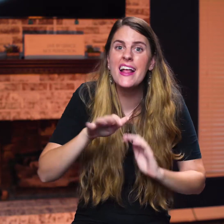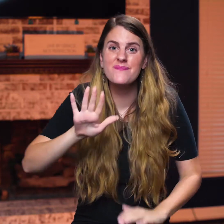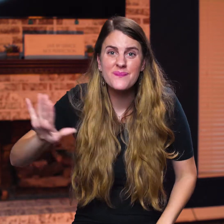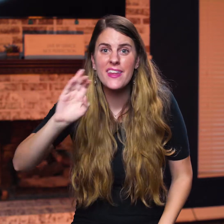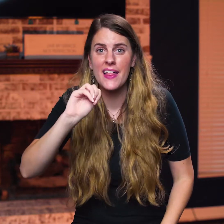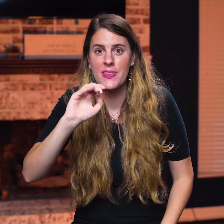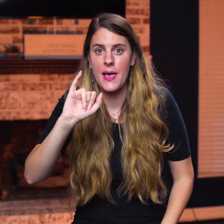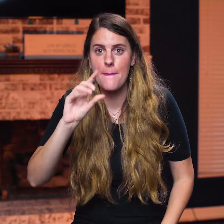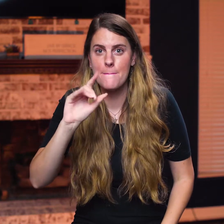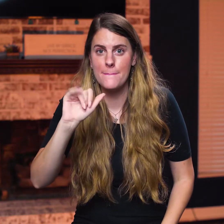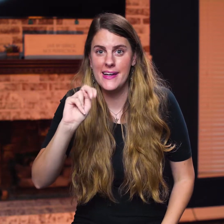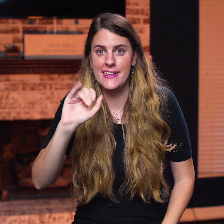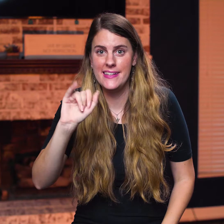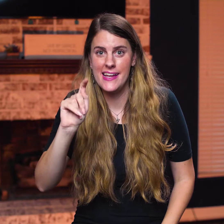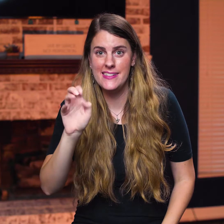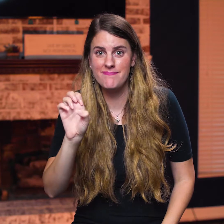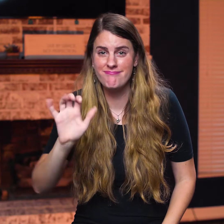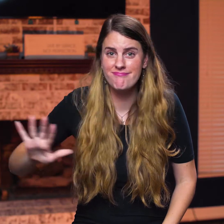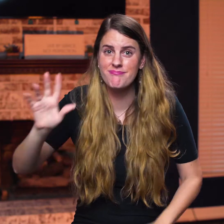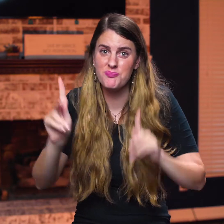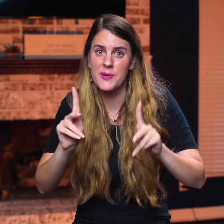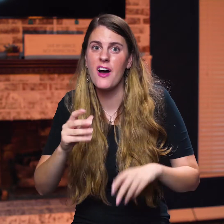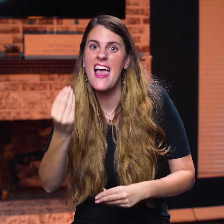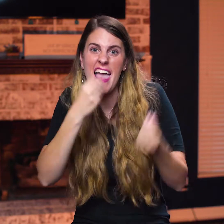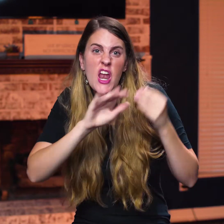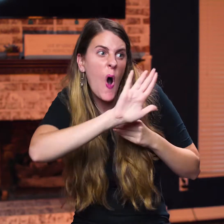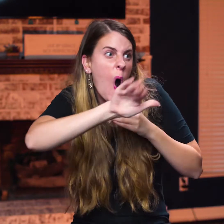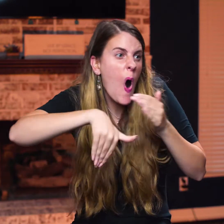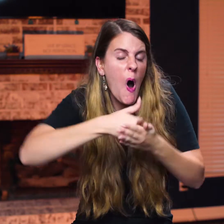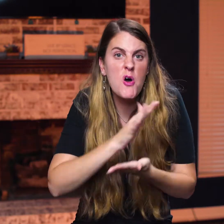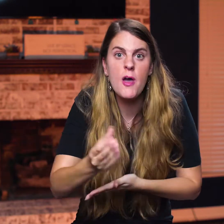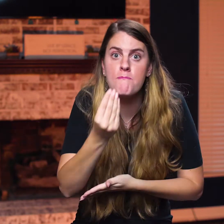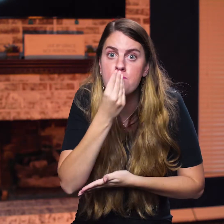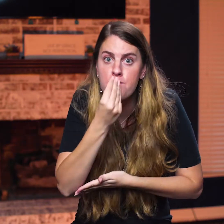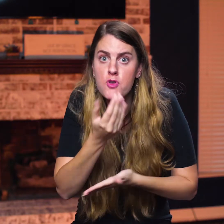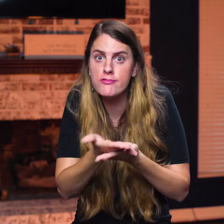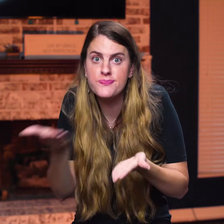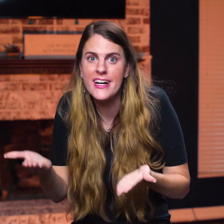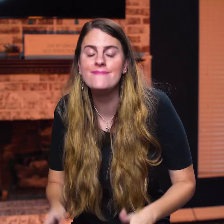and the Midianites eat all their food supply!